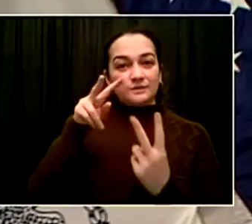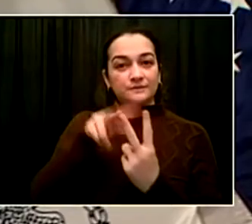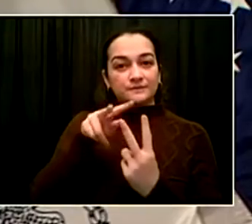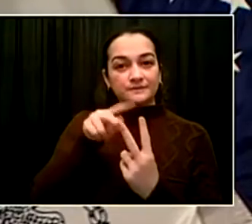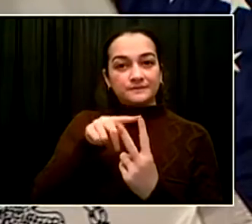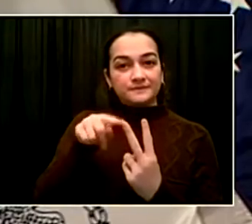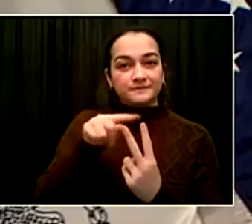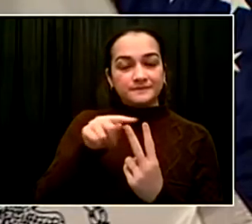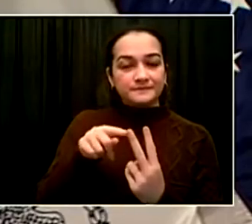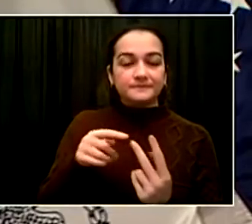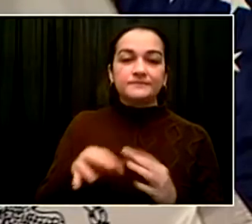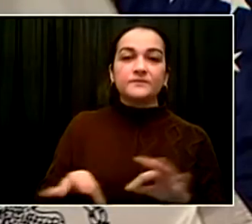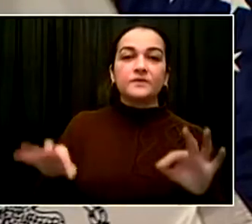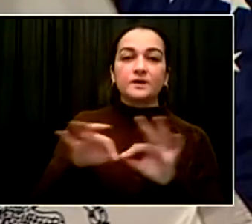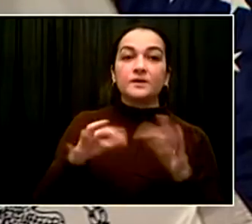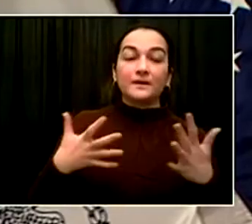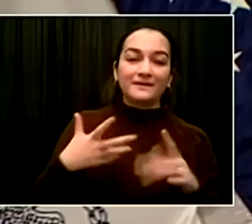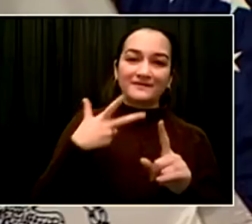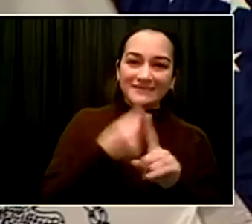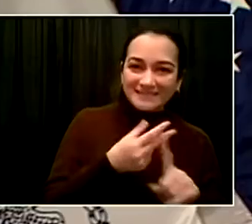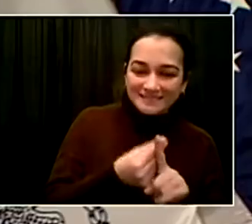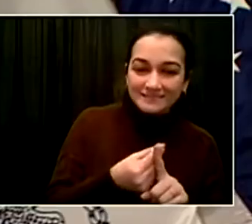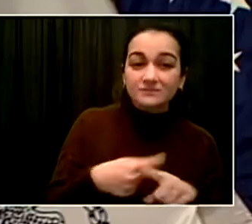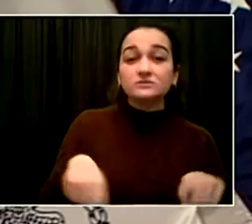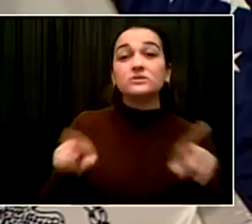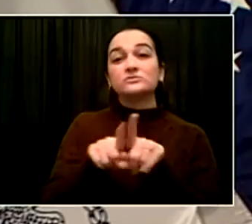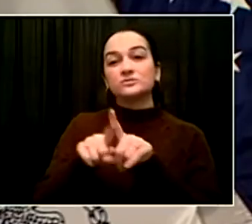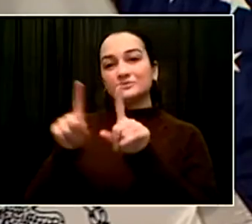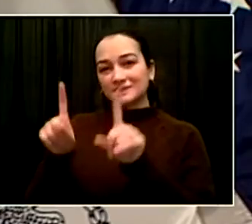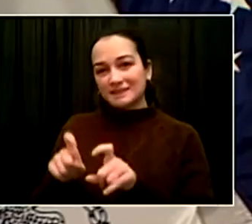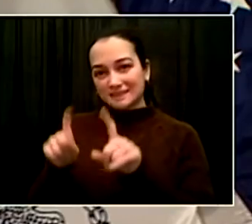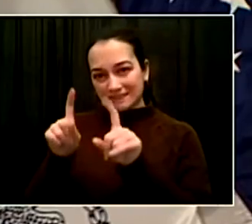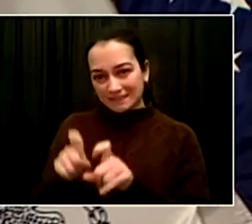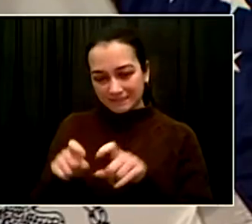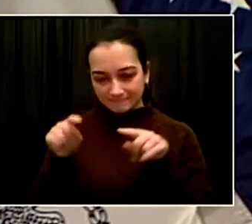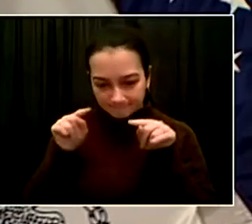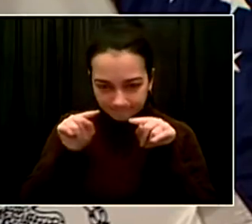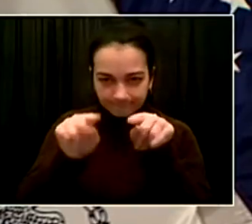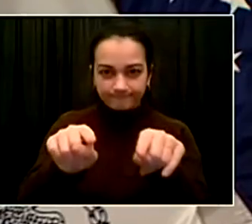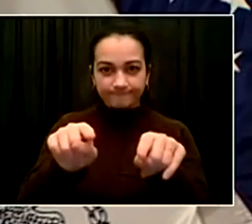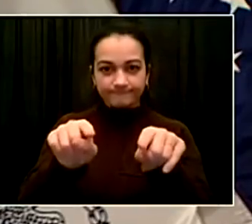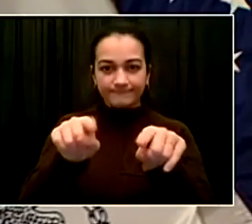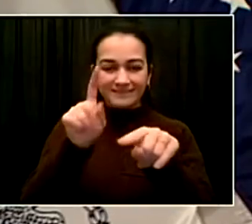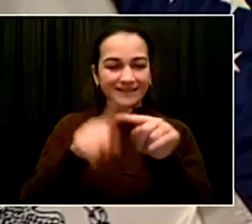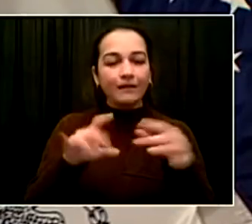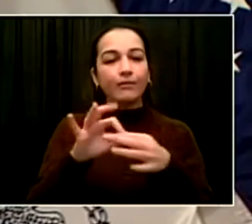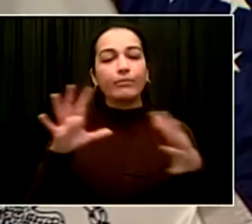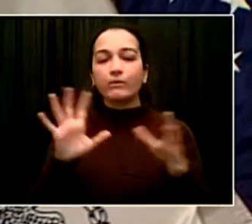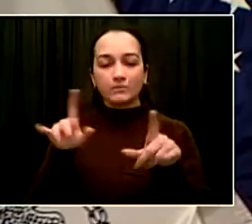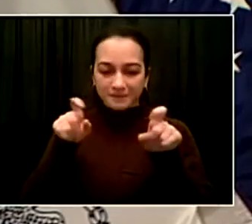FUNCTIONS GOING AND MORE AND MORE VACCINATION AND TESTING SIMULTANEOUSLY. IT'S NOT STATIC IN THE LEAST.